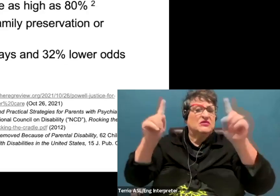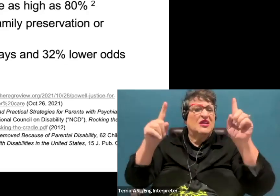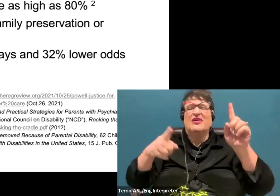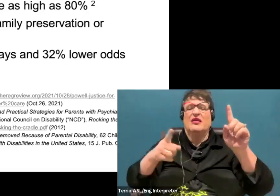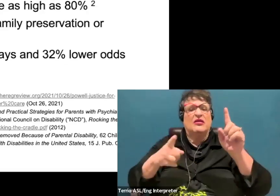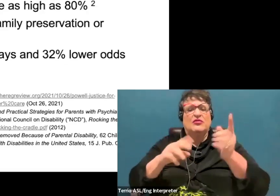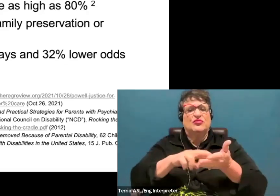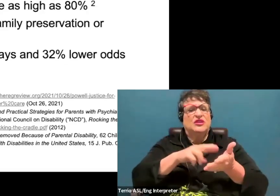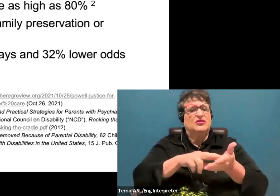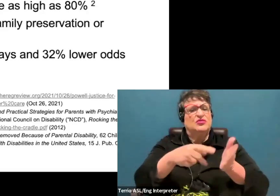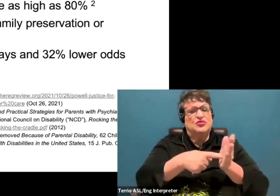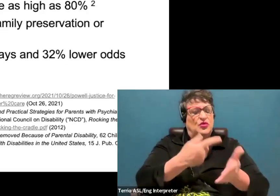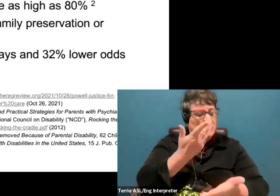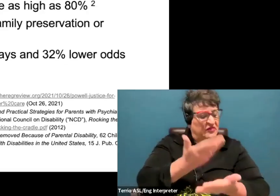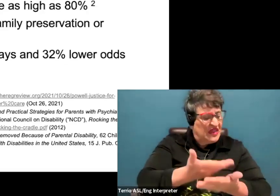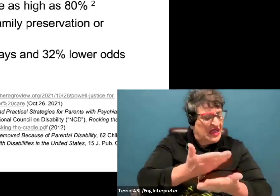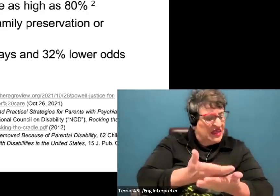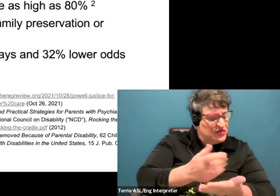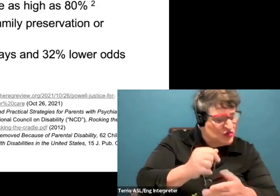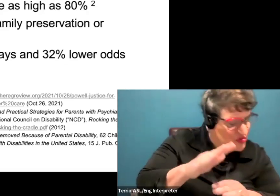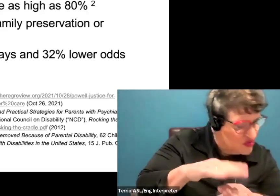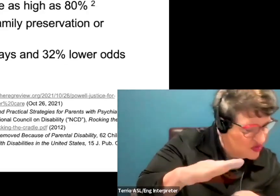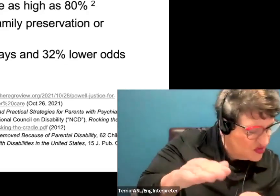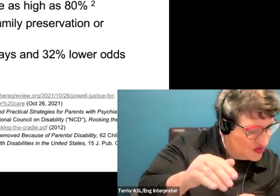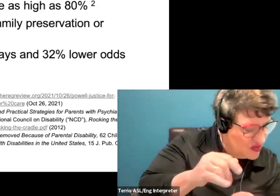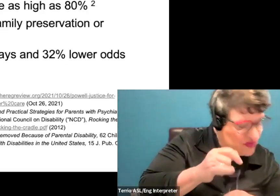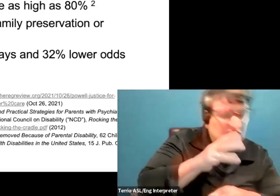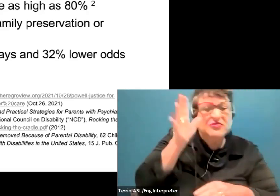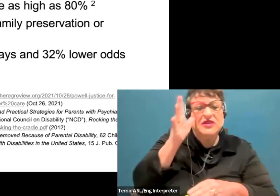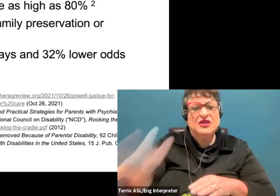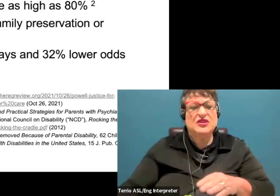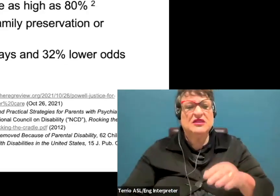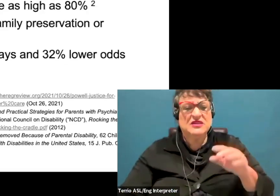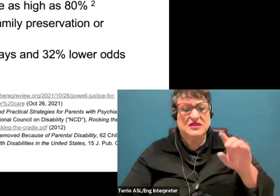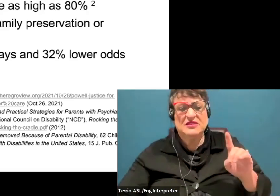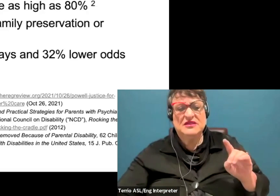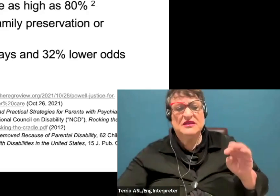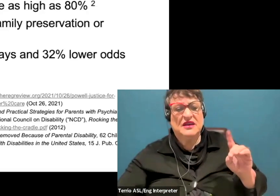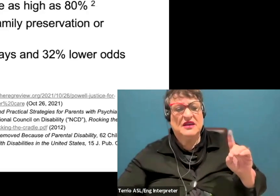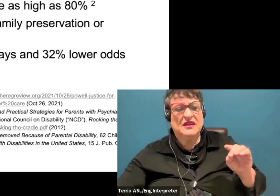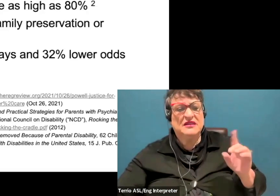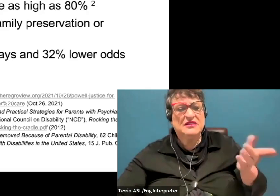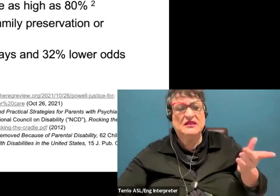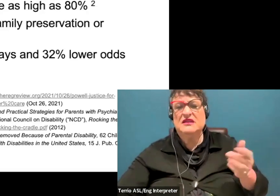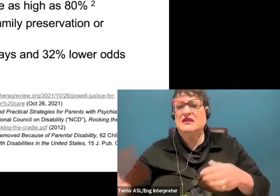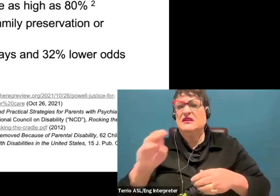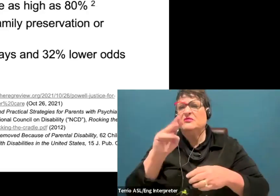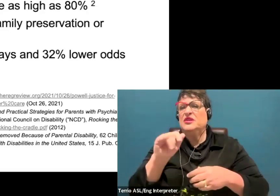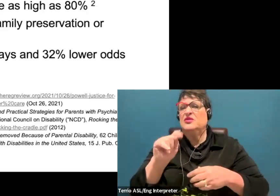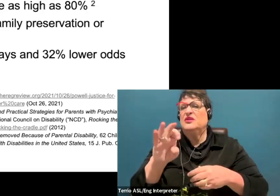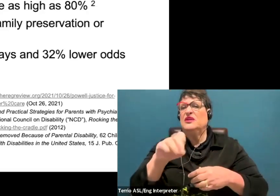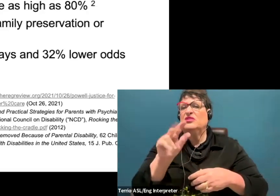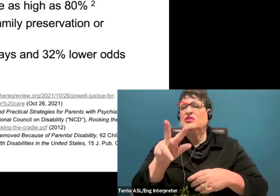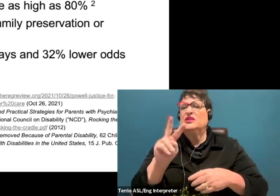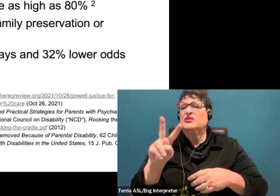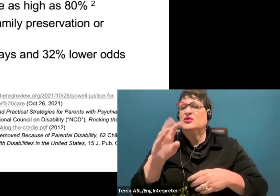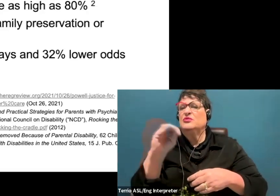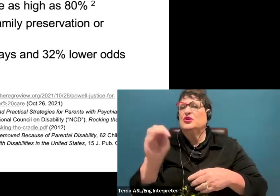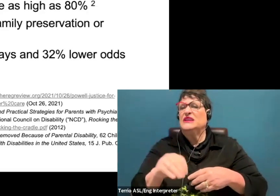that children with parents with disabilities often have longer foster care stays and 32% lower odds of being reunified.